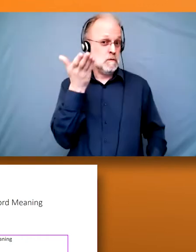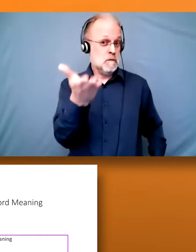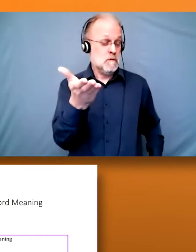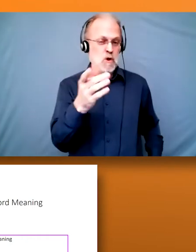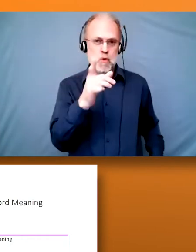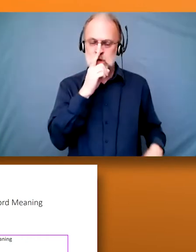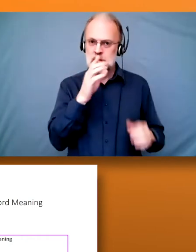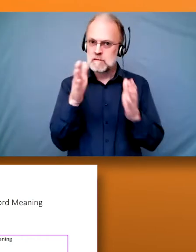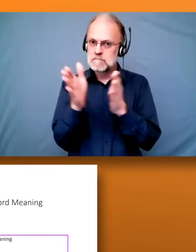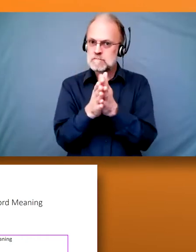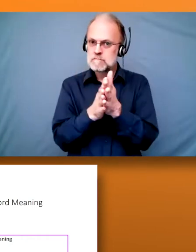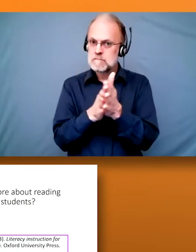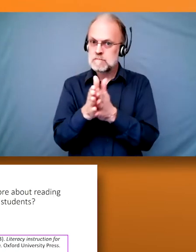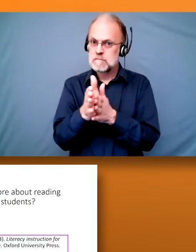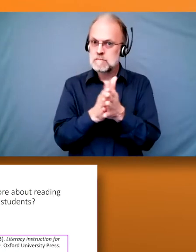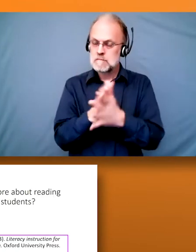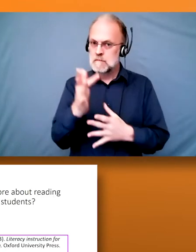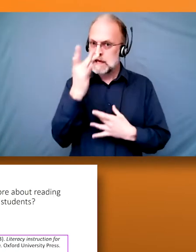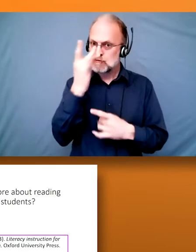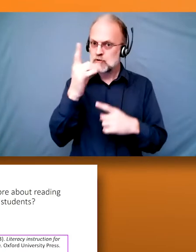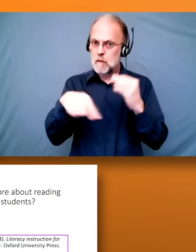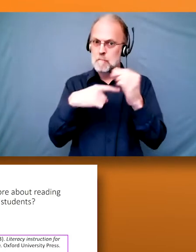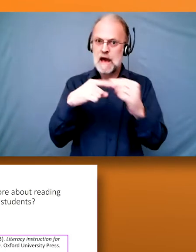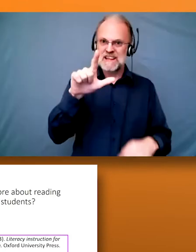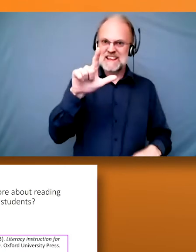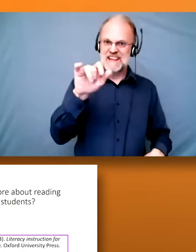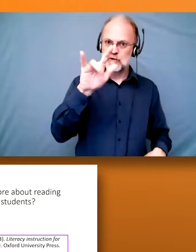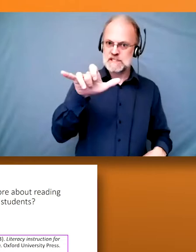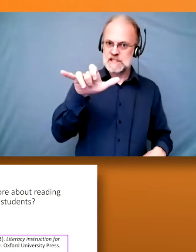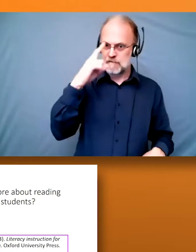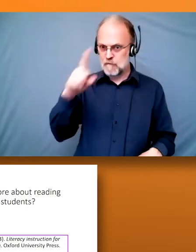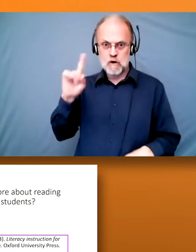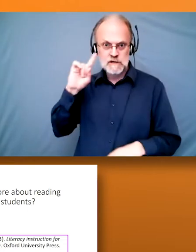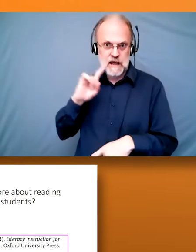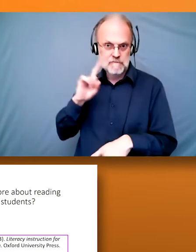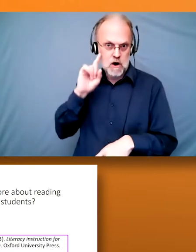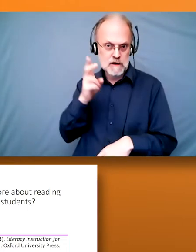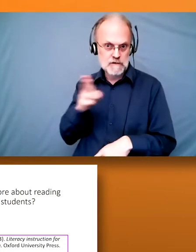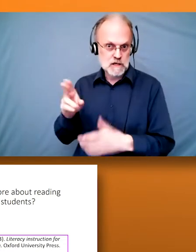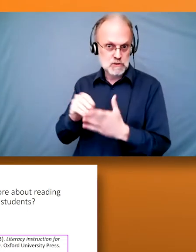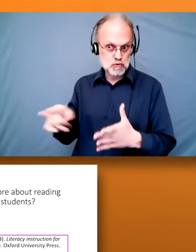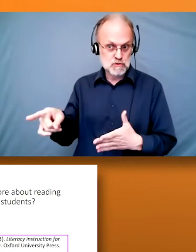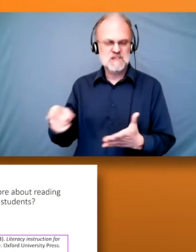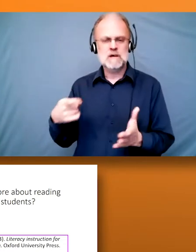if you're just--if you're really interested in literacy for deaf and hard-of-hearing students.